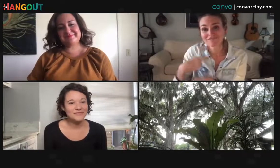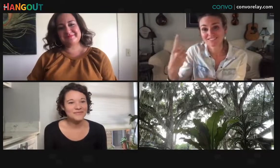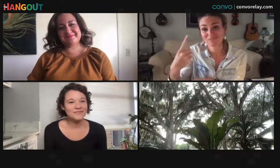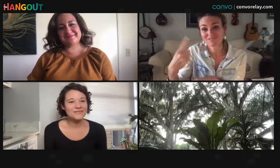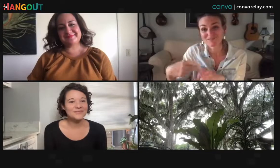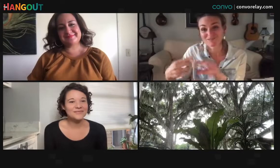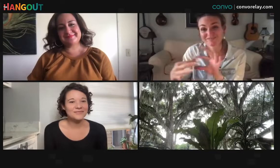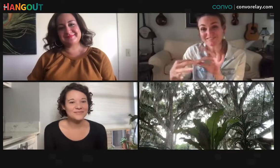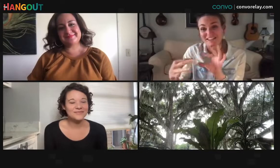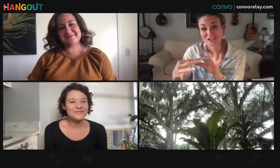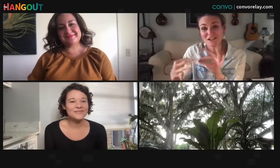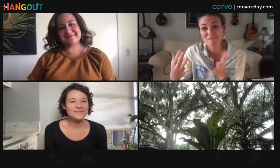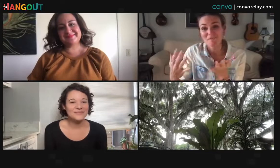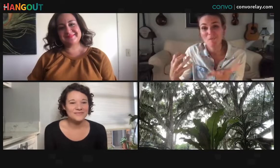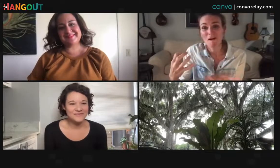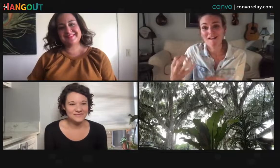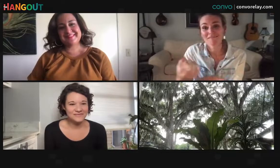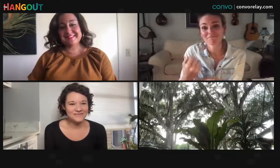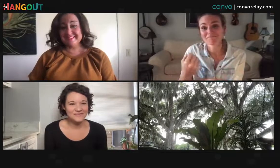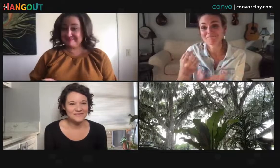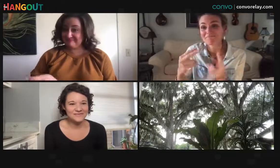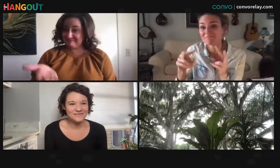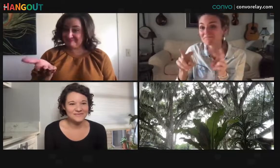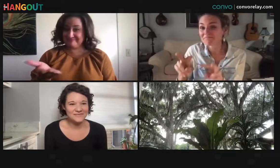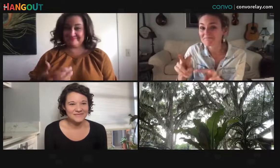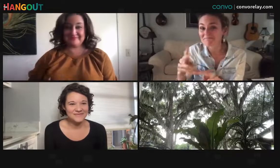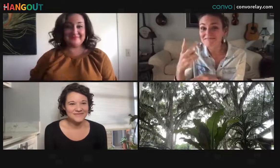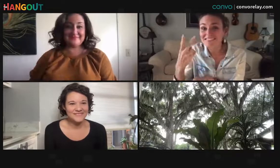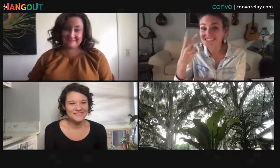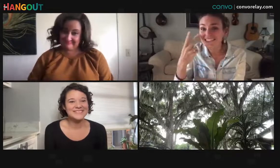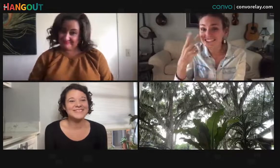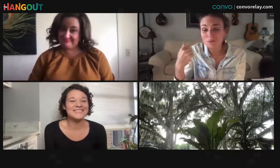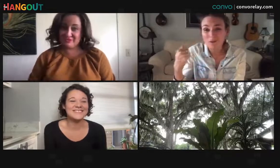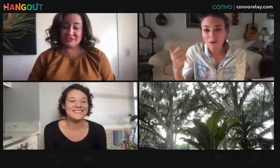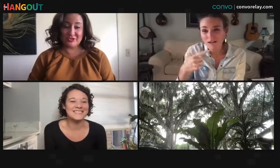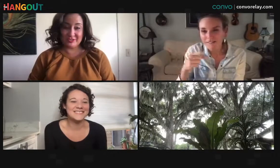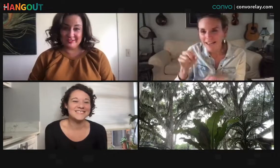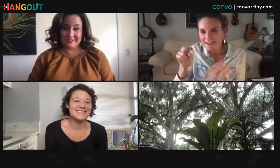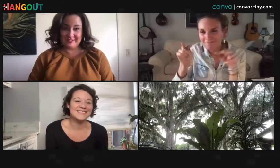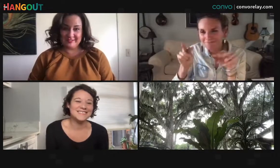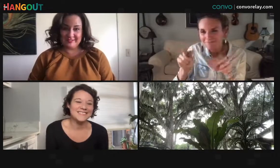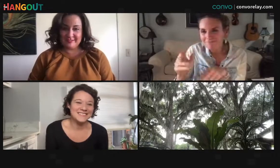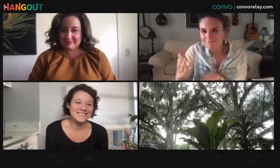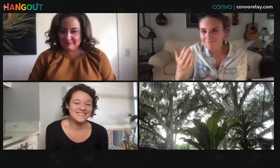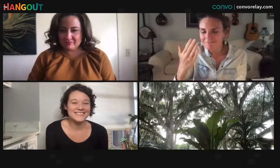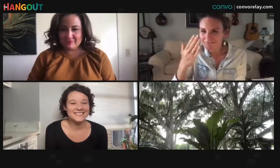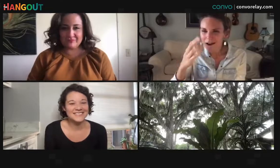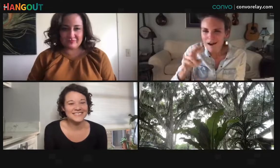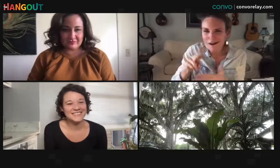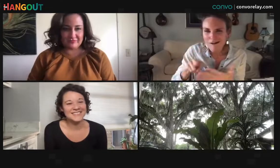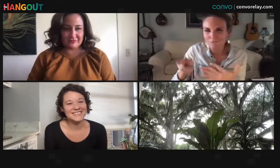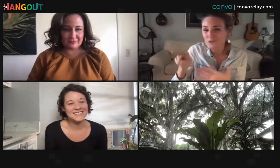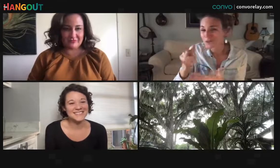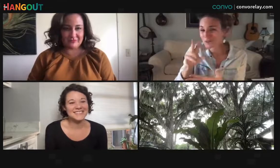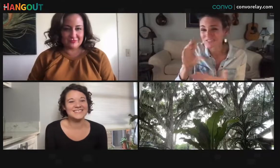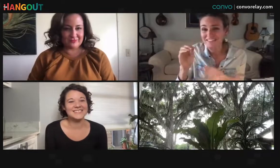and this is sarah i think mother nature maybe wants to say a couple comments so let's take a look at it just all of us can gaze up mother